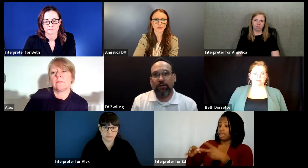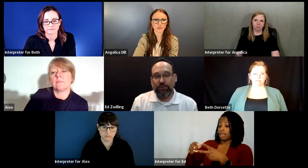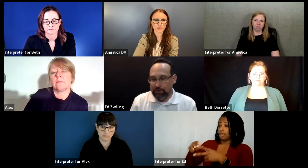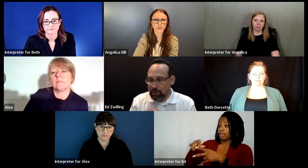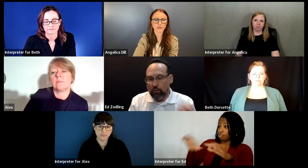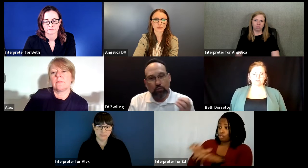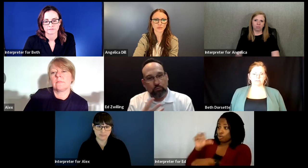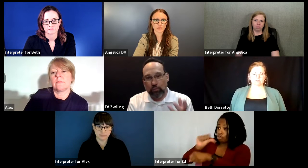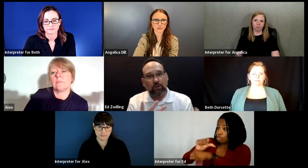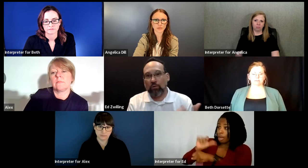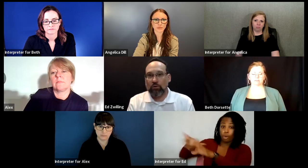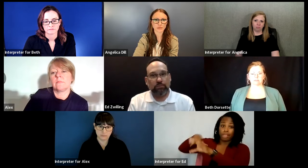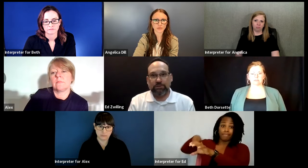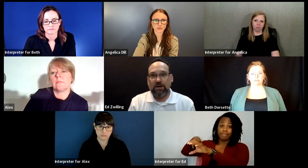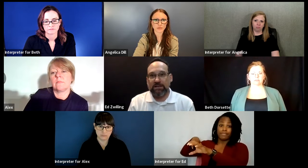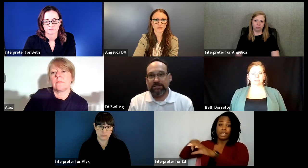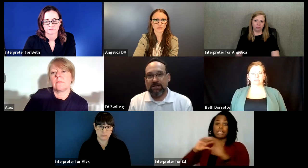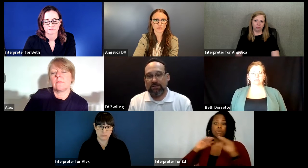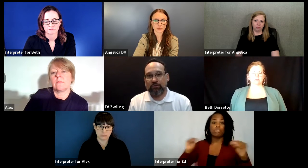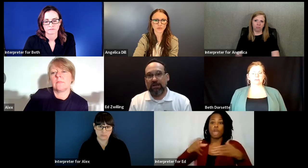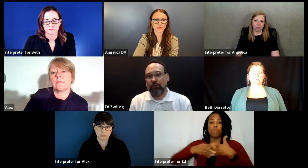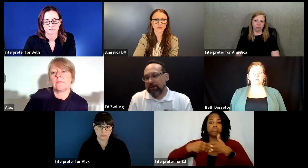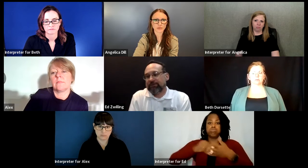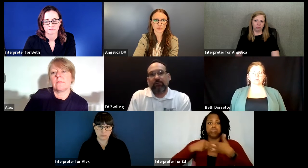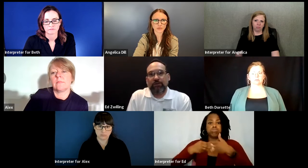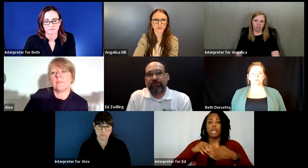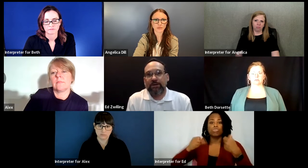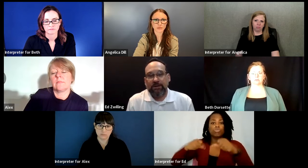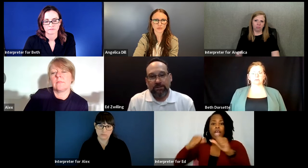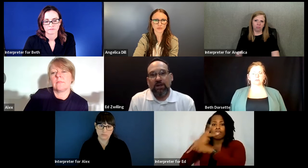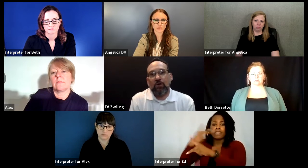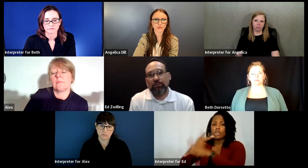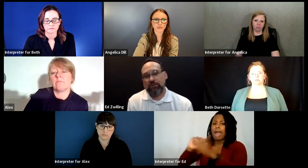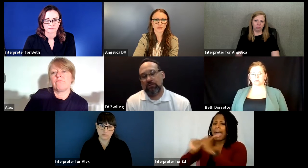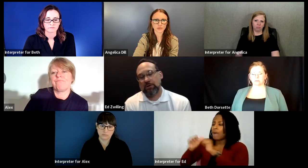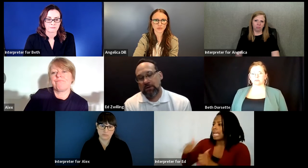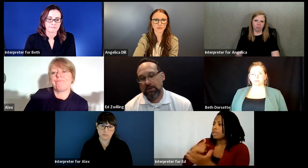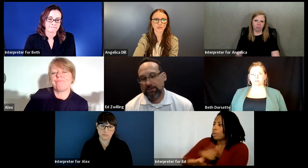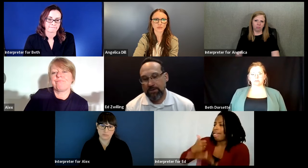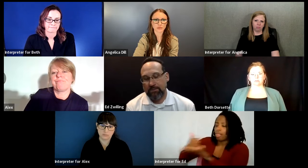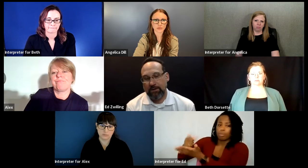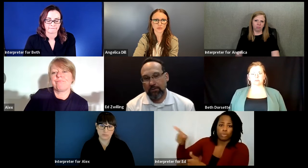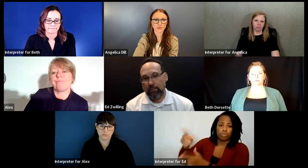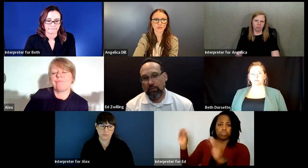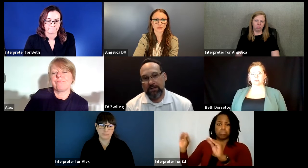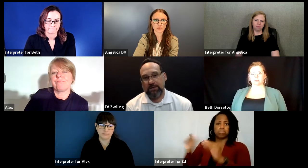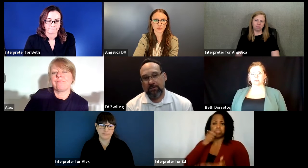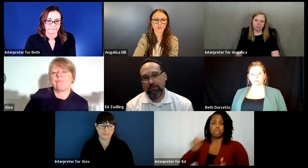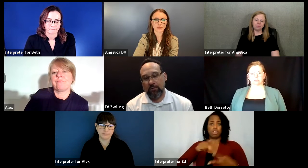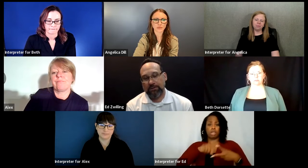There was no wiggle room to try and discuss what else can we do to help you? To be a better employee.